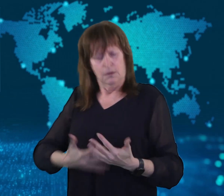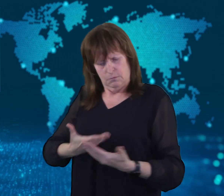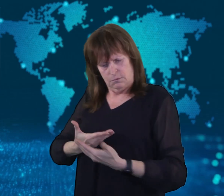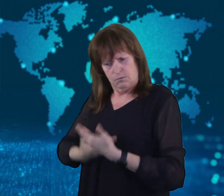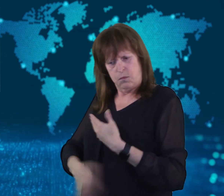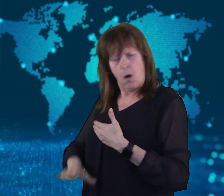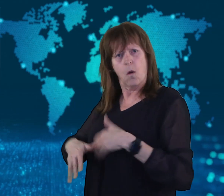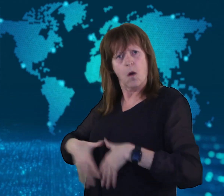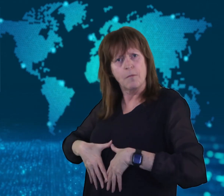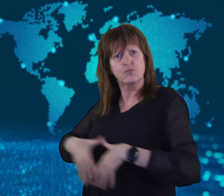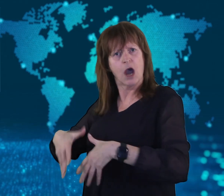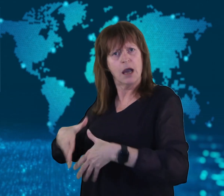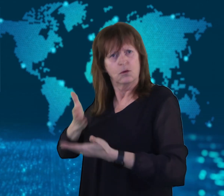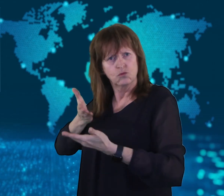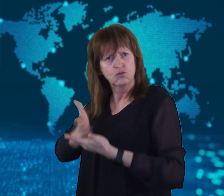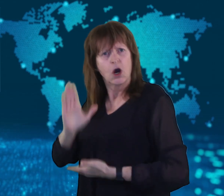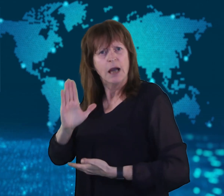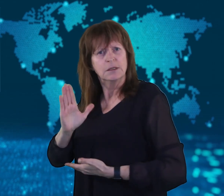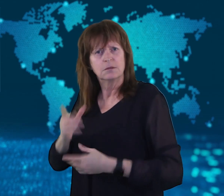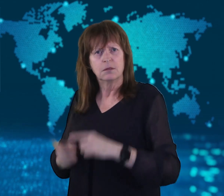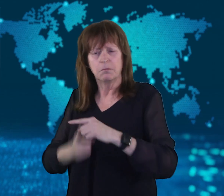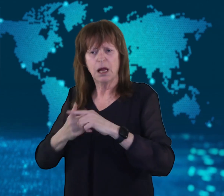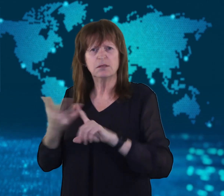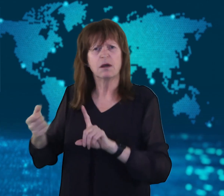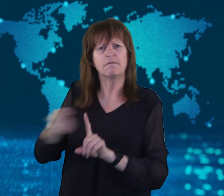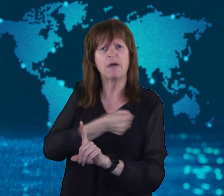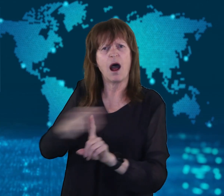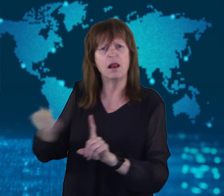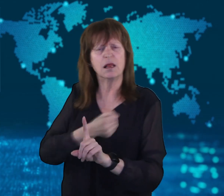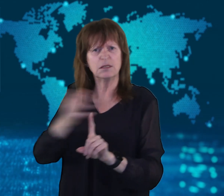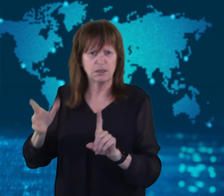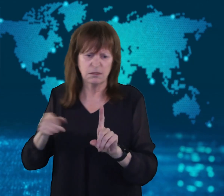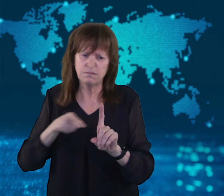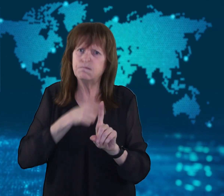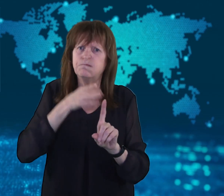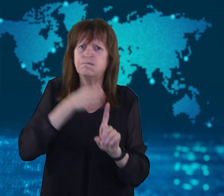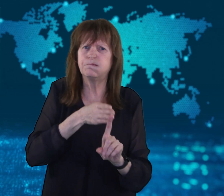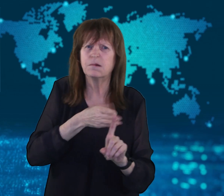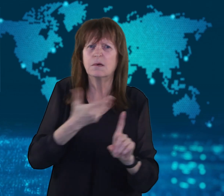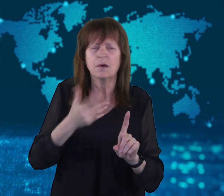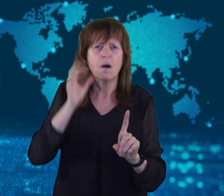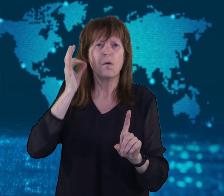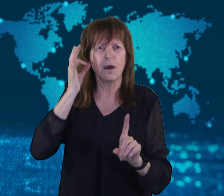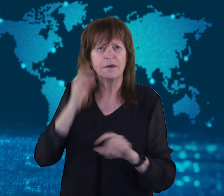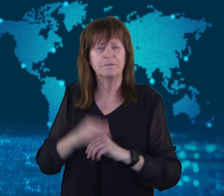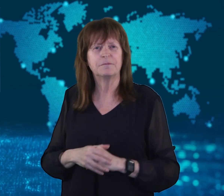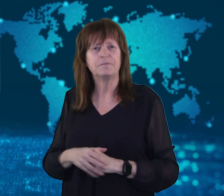reproductive rights, and violence towards women.